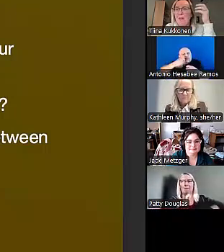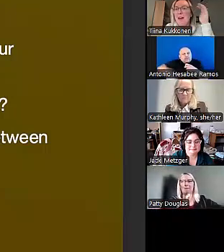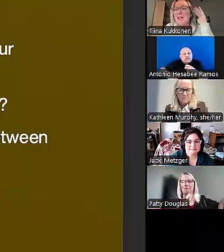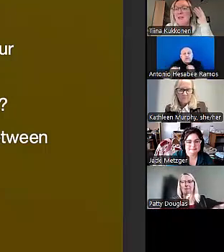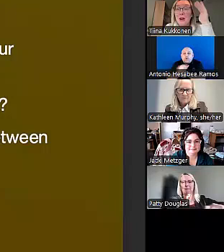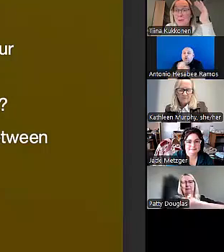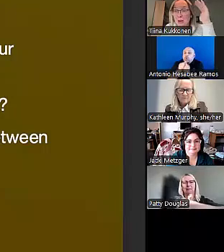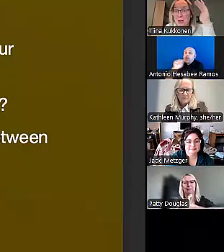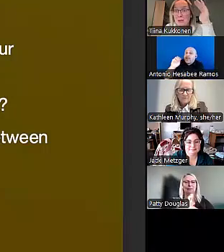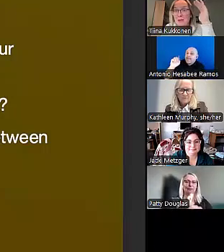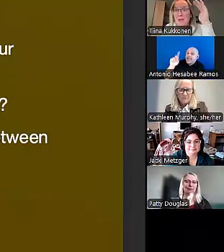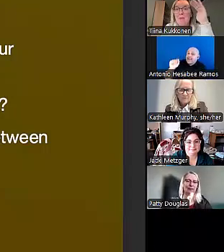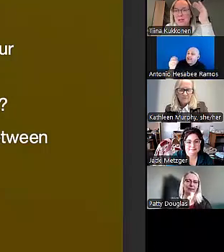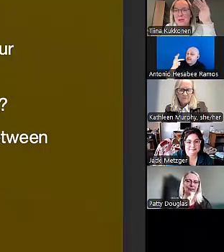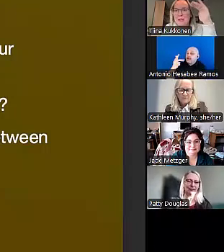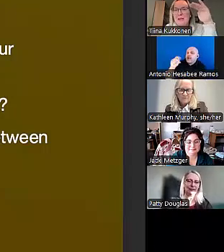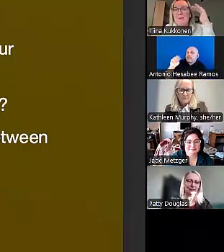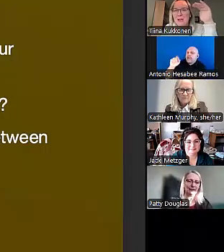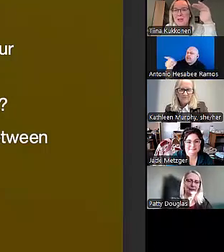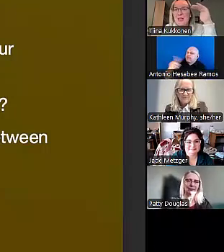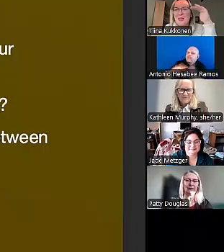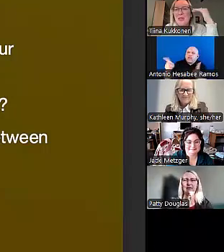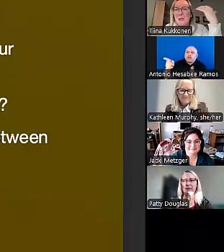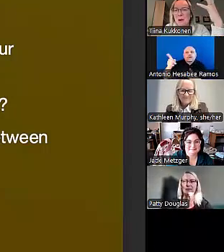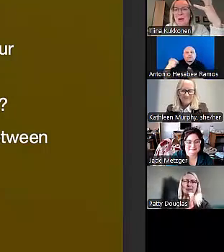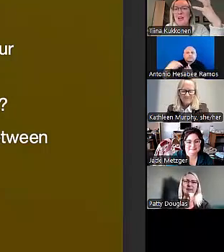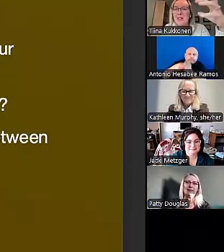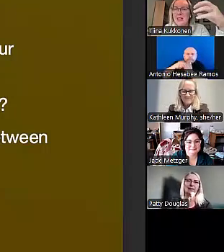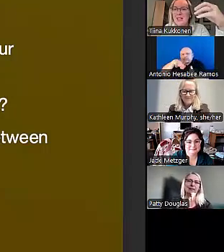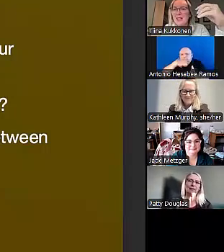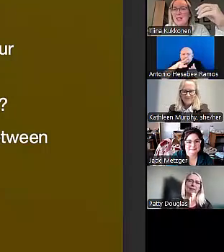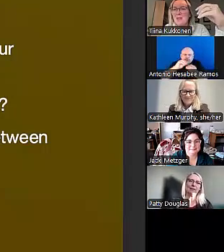Amanda, is very much about measurements and metrics. So she brought that lens to this